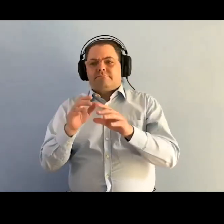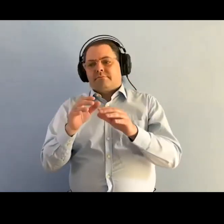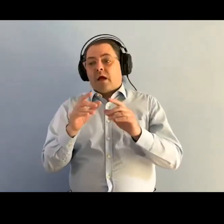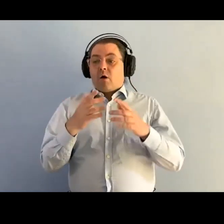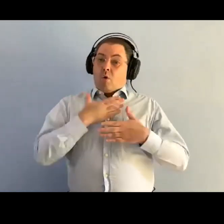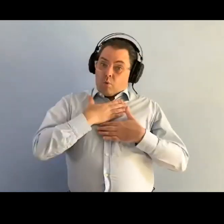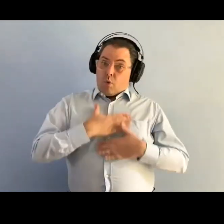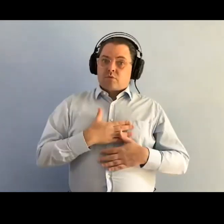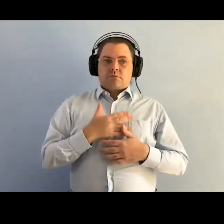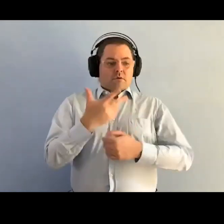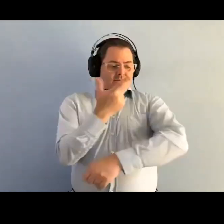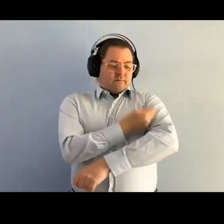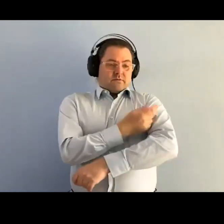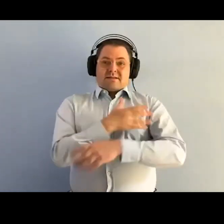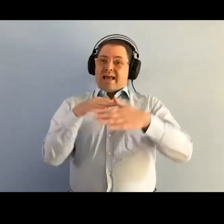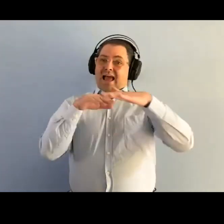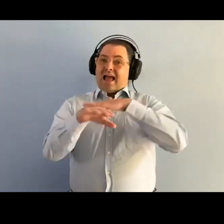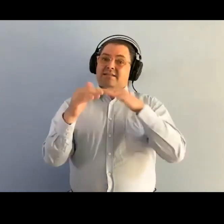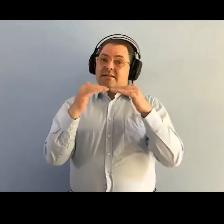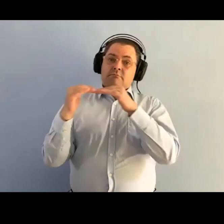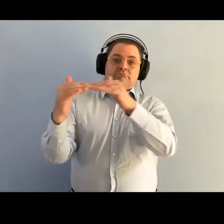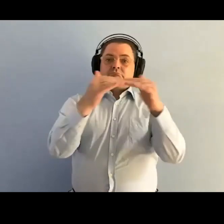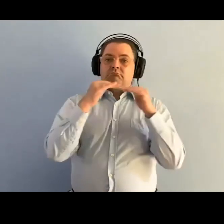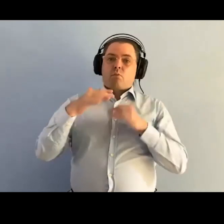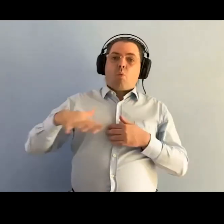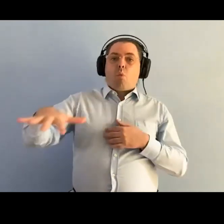giving me a little bit of time in this really important event. Being